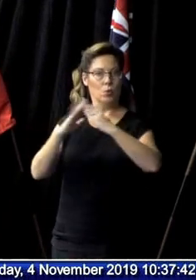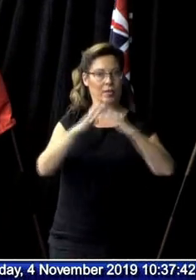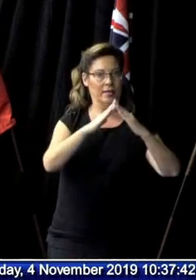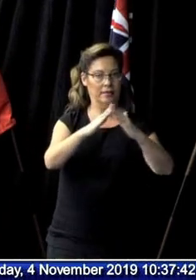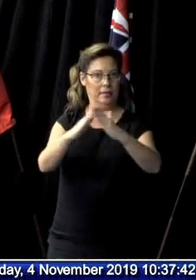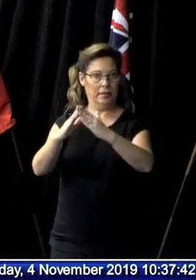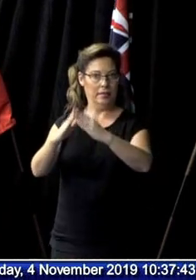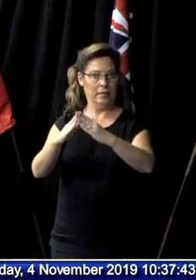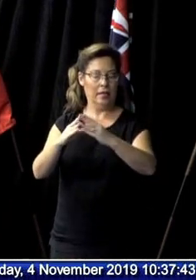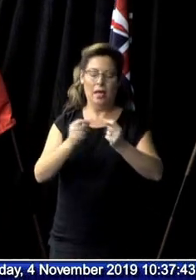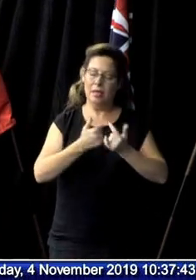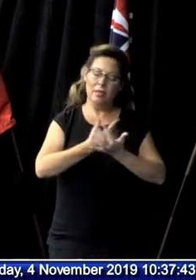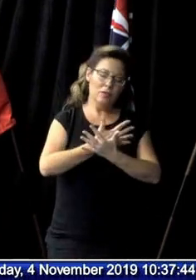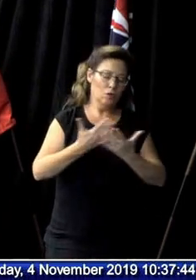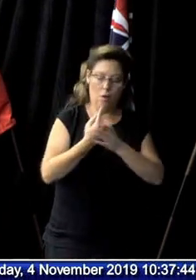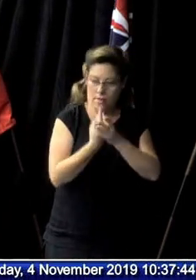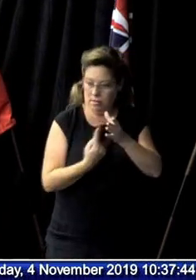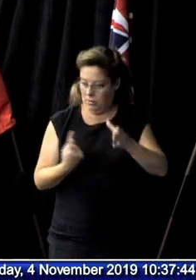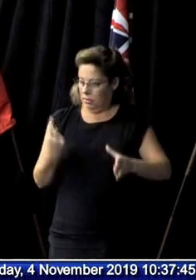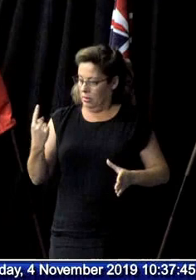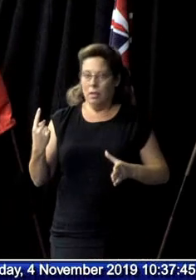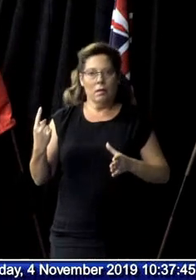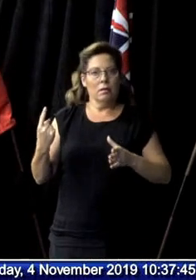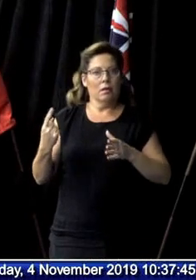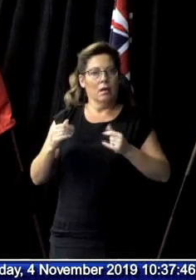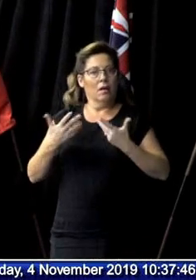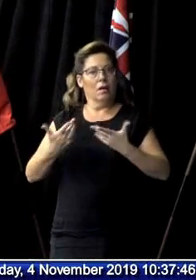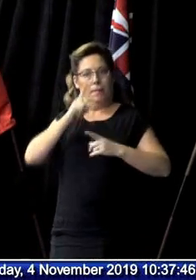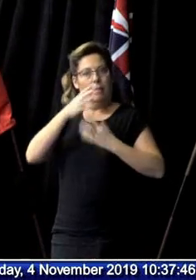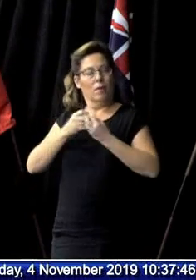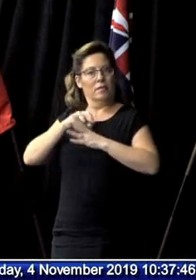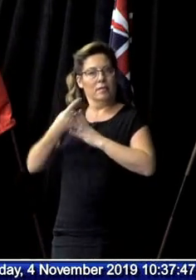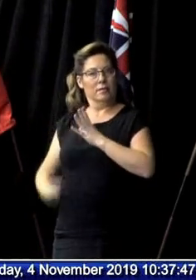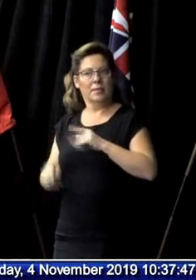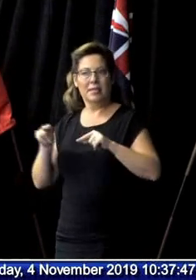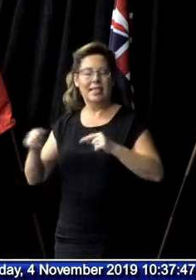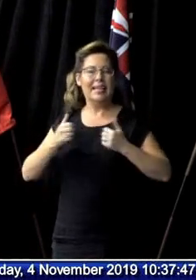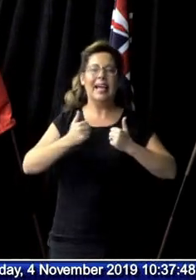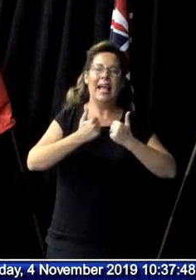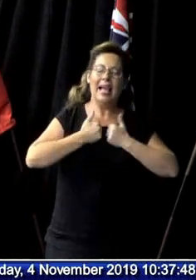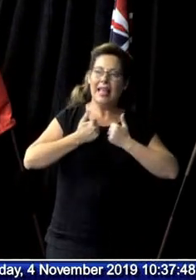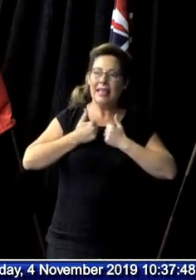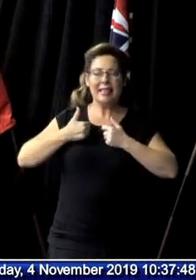people with disability. This aspect of the Commission’s work requires people with disability, their